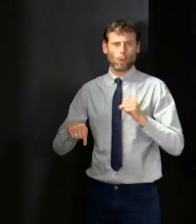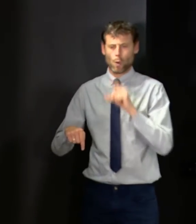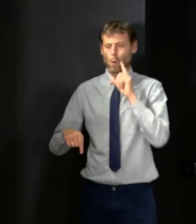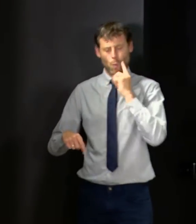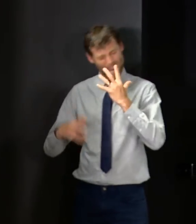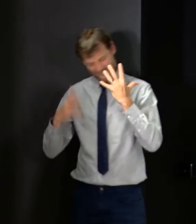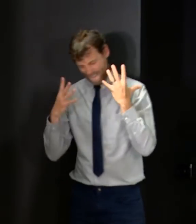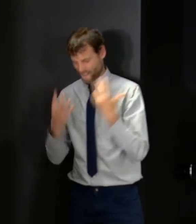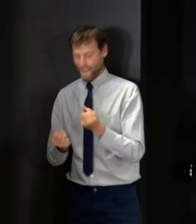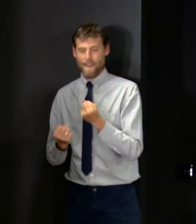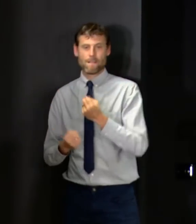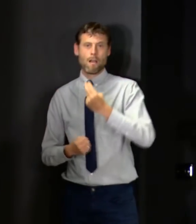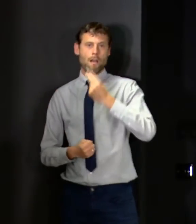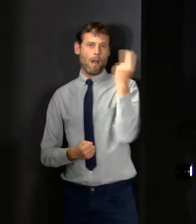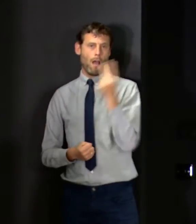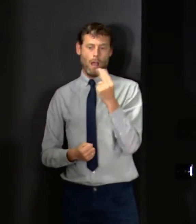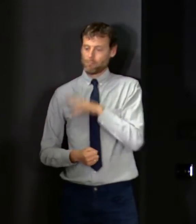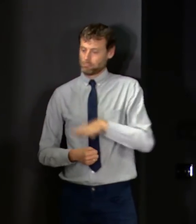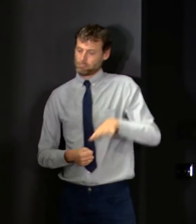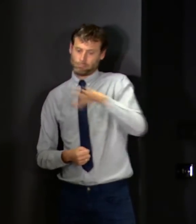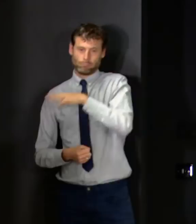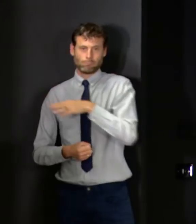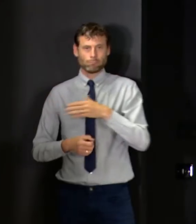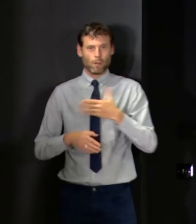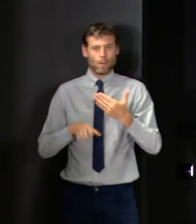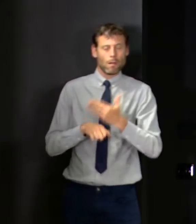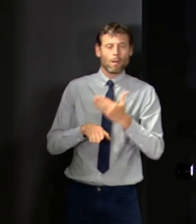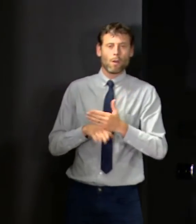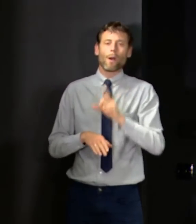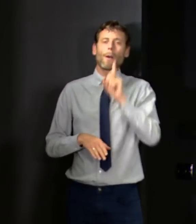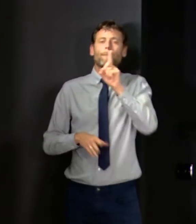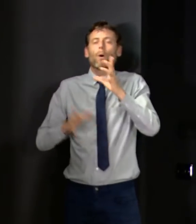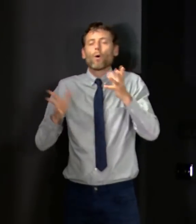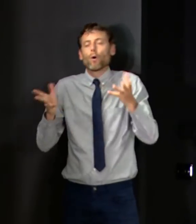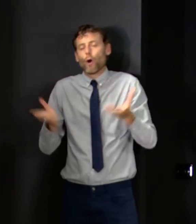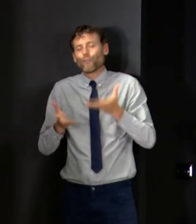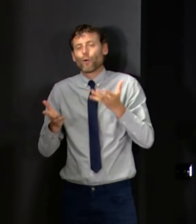will be the case. Obviously there has been a lot of pressure on a number of theatres.